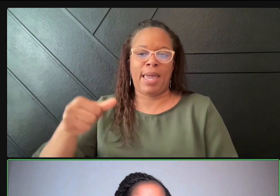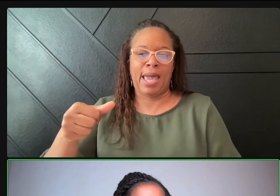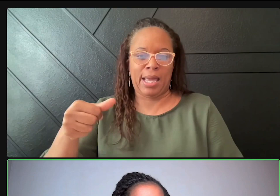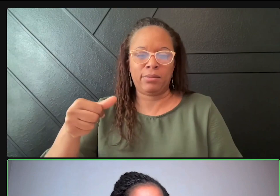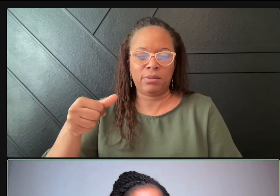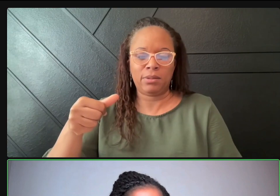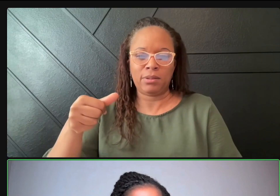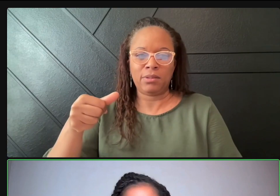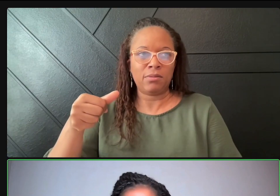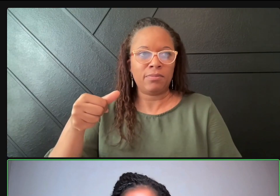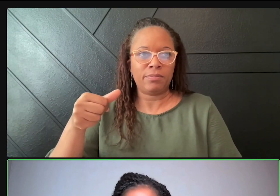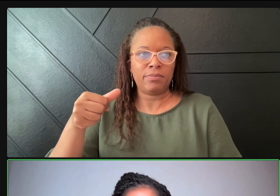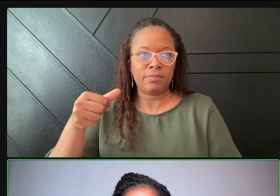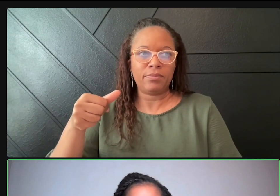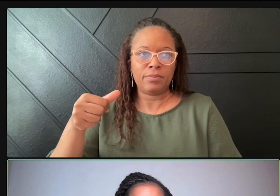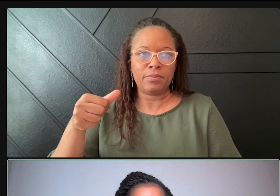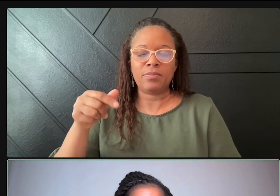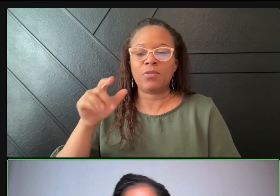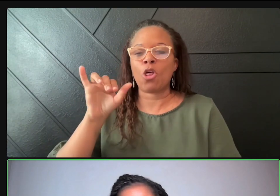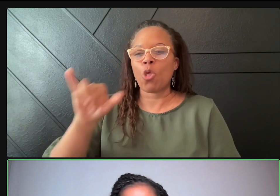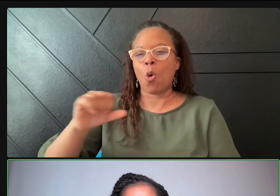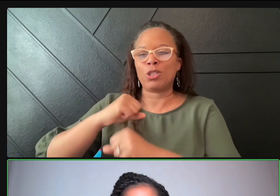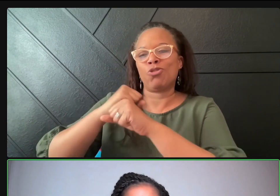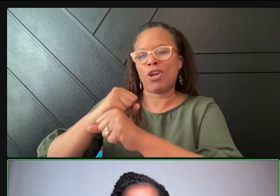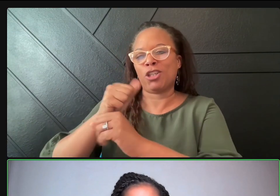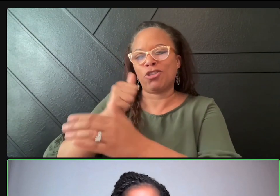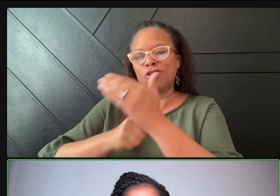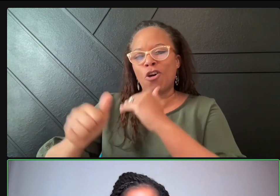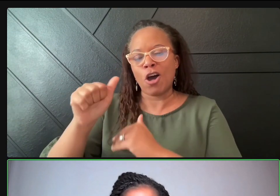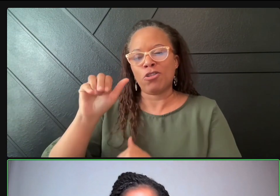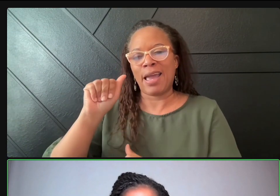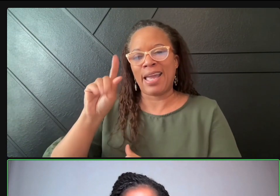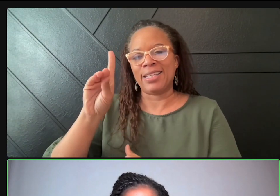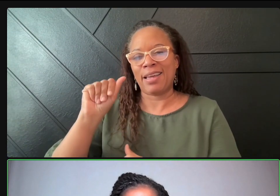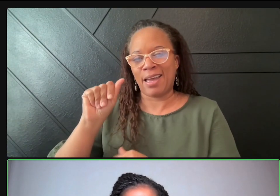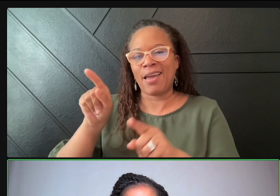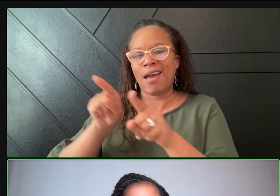means the organization would be responsible to pay for access.